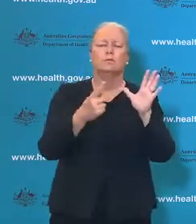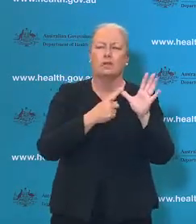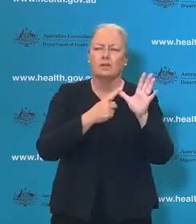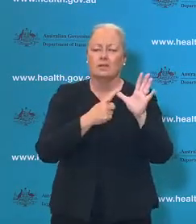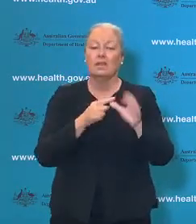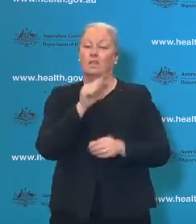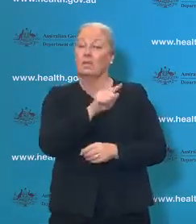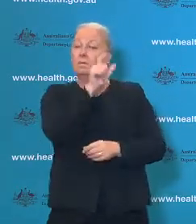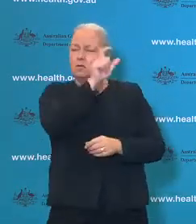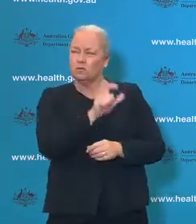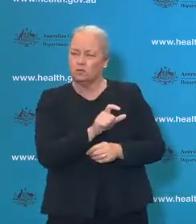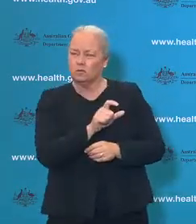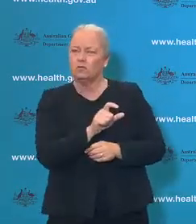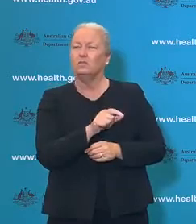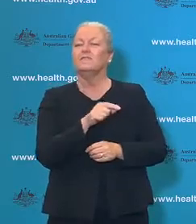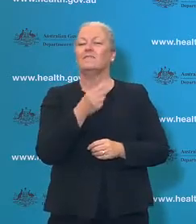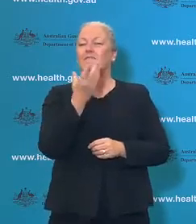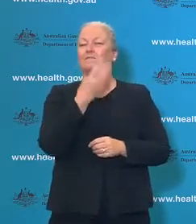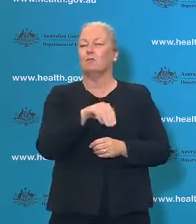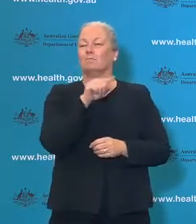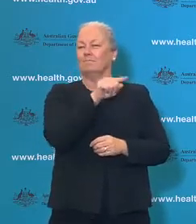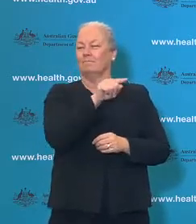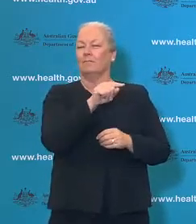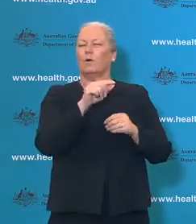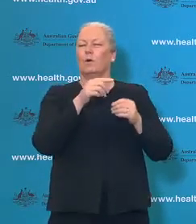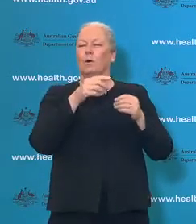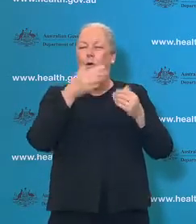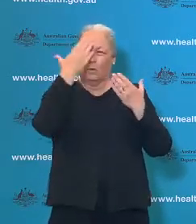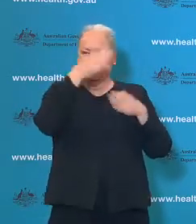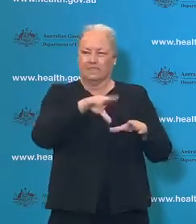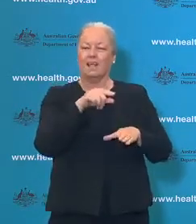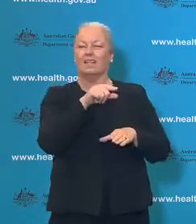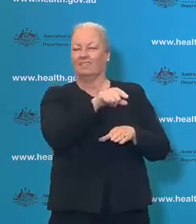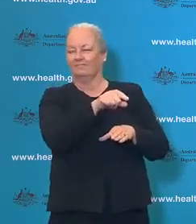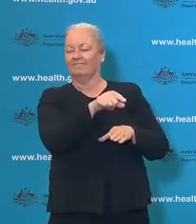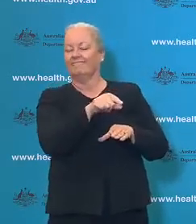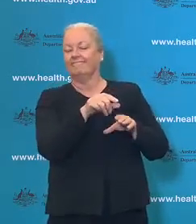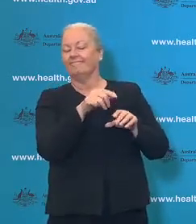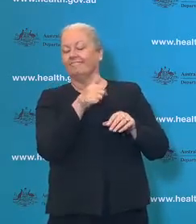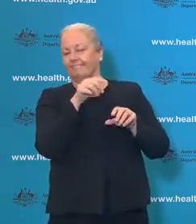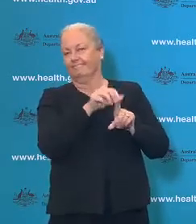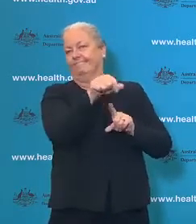who was diagnosed in hotel quarantine. In the past 7 days only 4% of